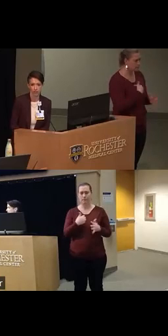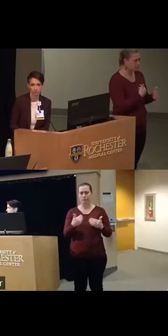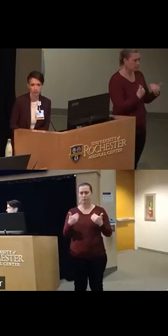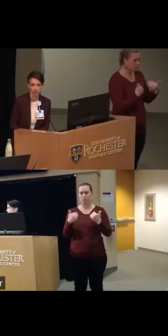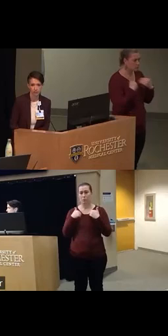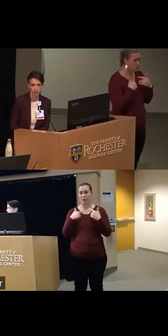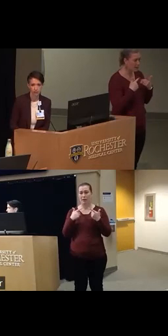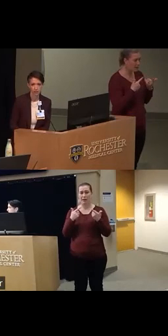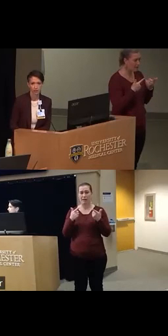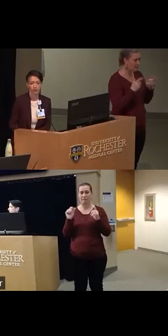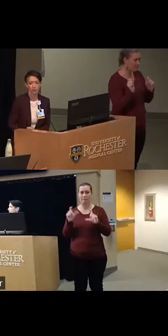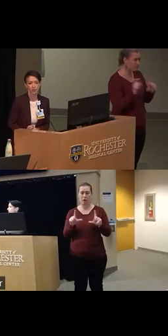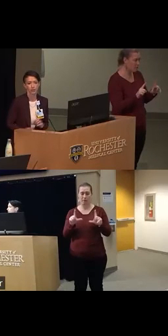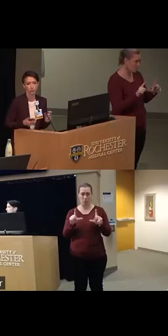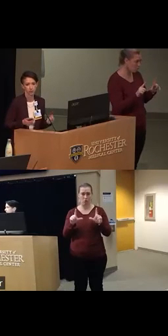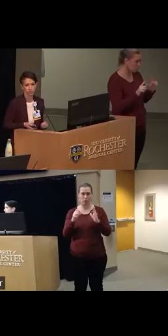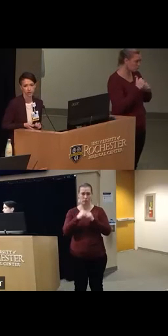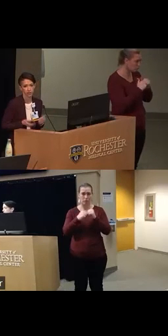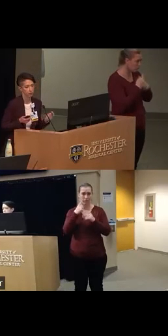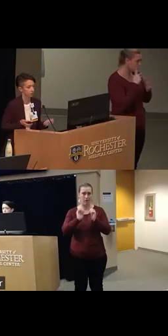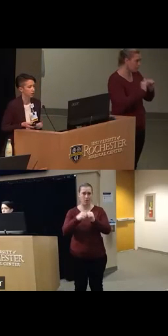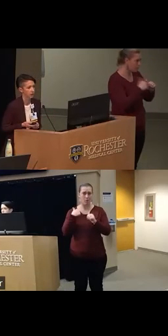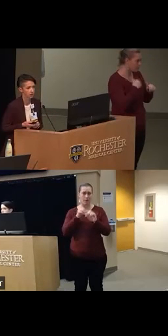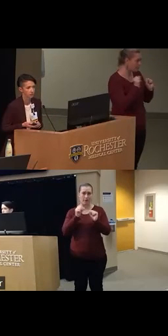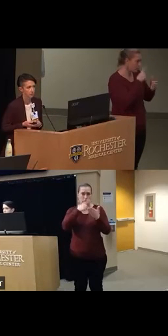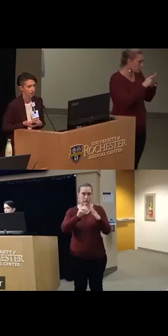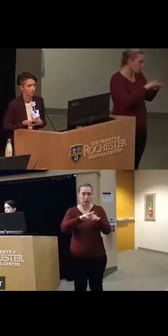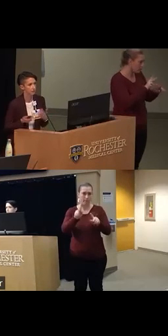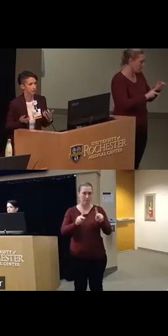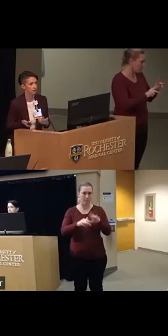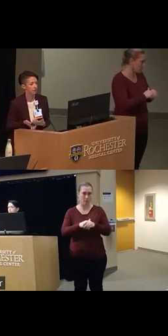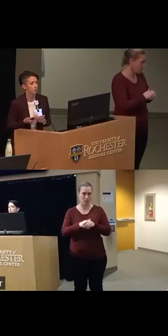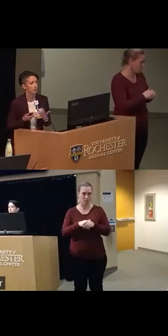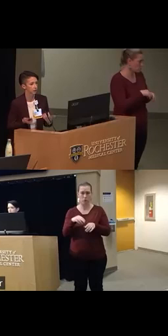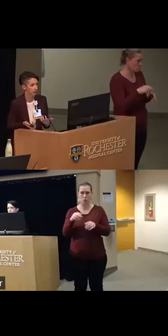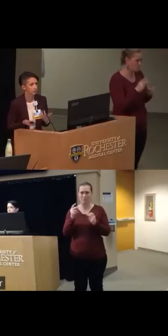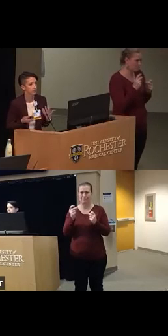on people with that demobilization is a really quick Gathering to see if everybody's okay is